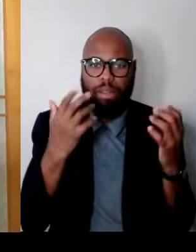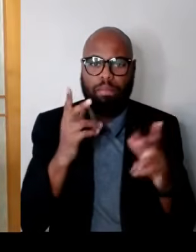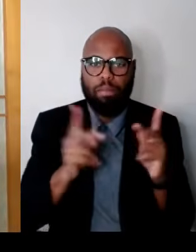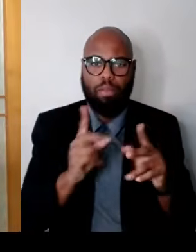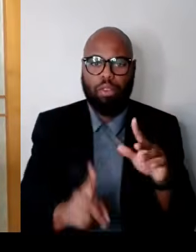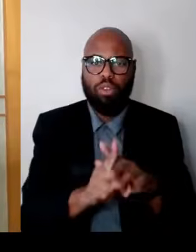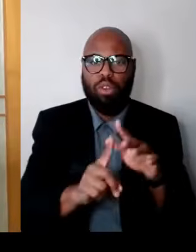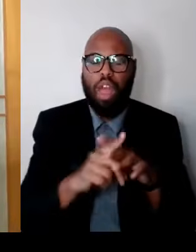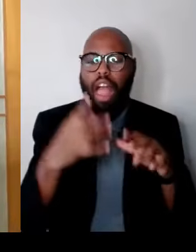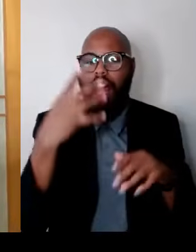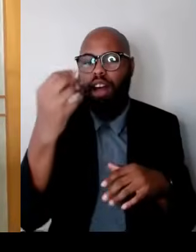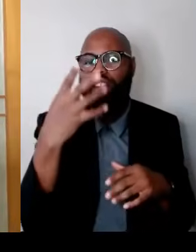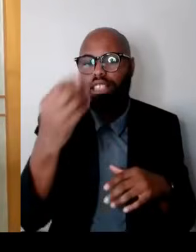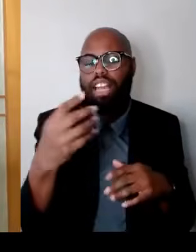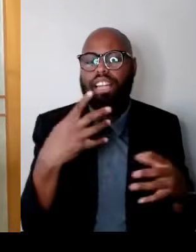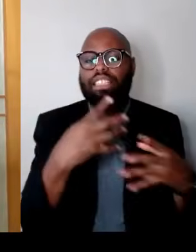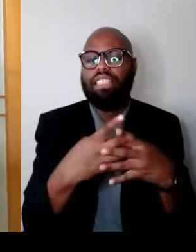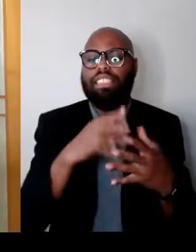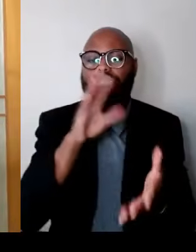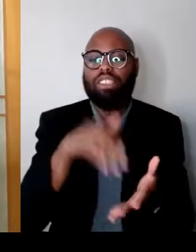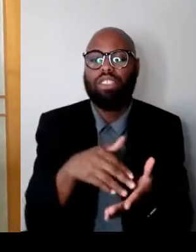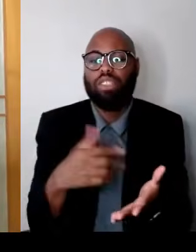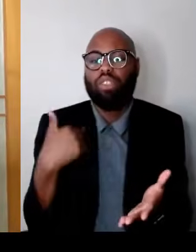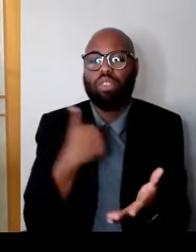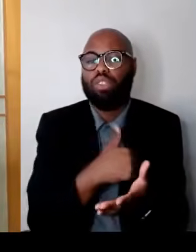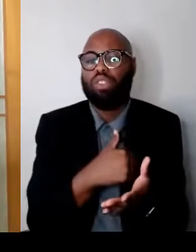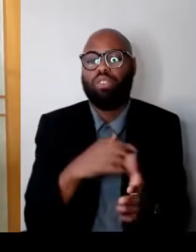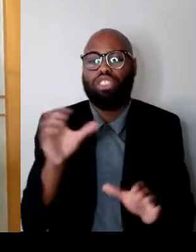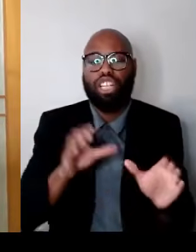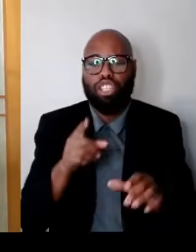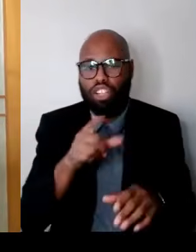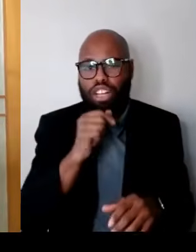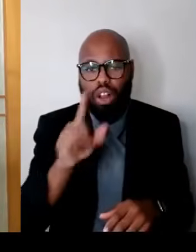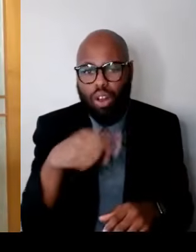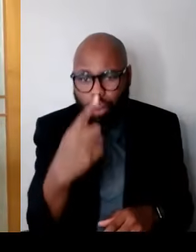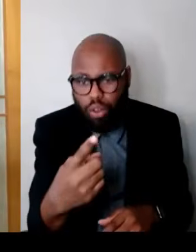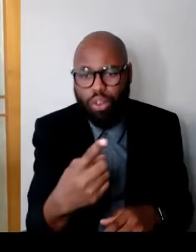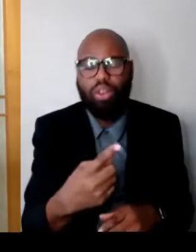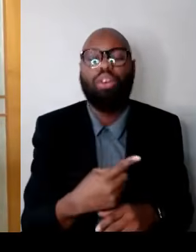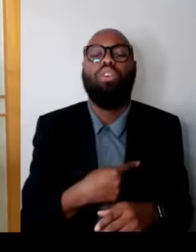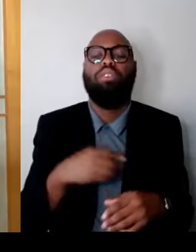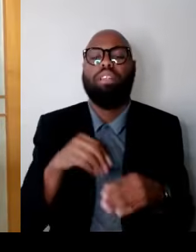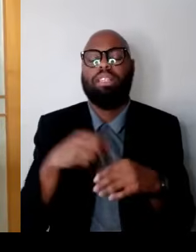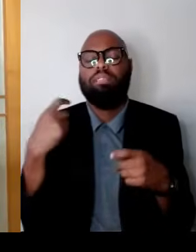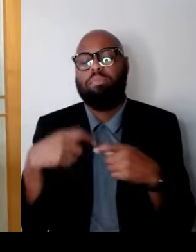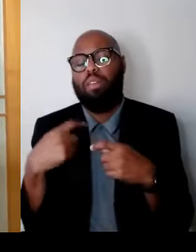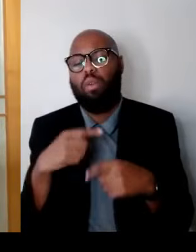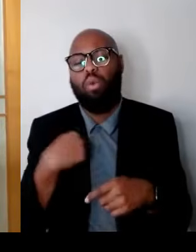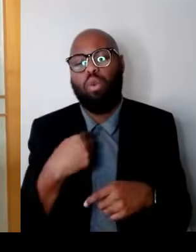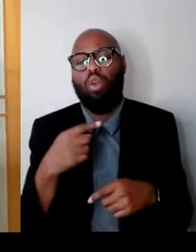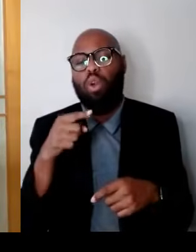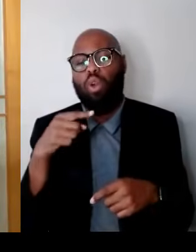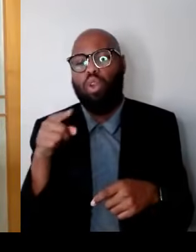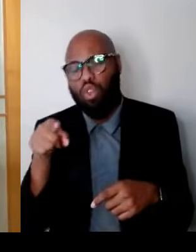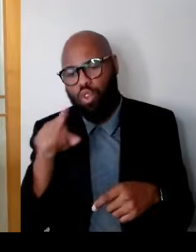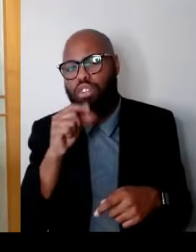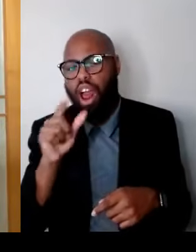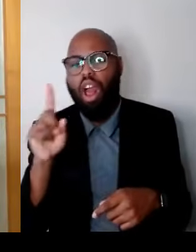And we chant. We chat you're not alone. (speaking in foreign language) You're not alone. (speaking in foreign language) And every time we talk to them,